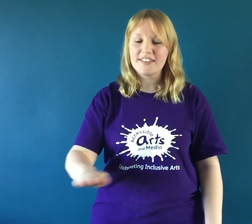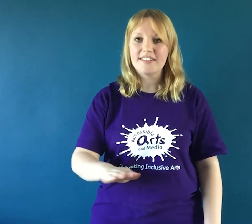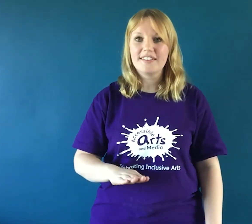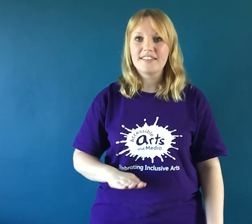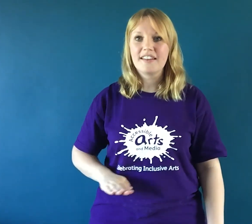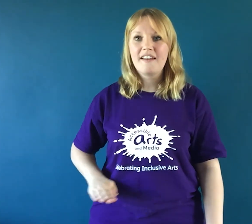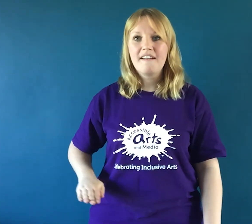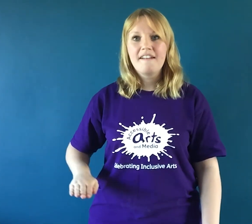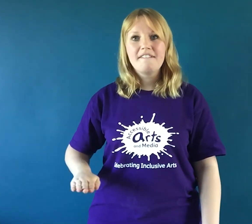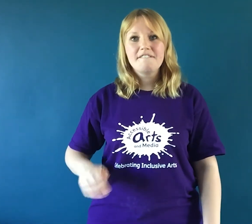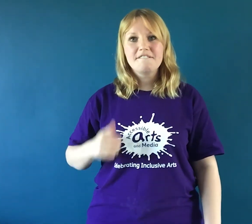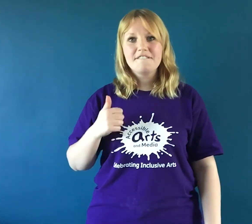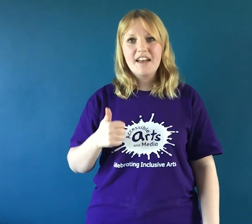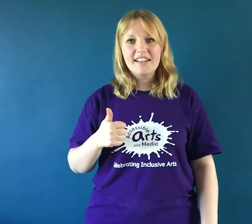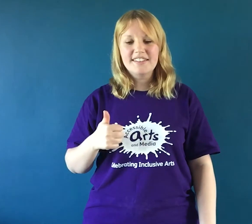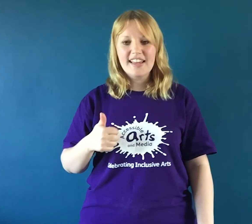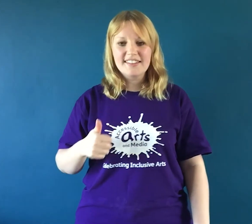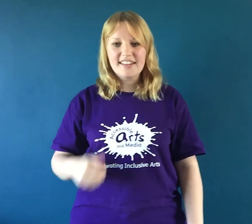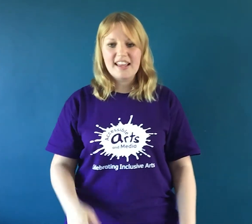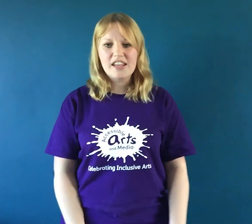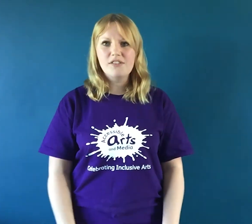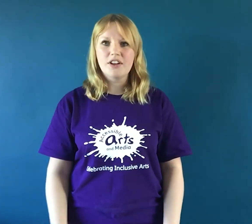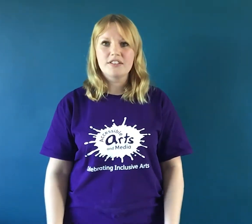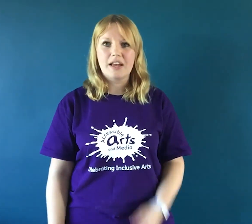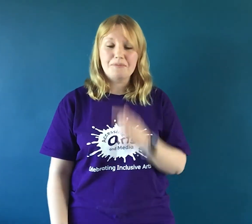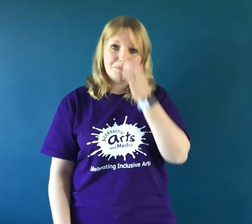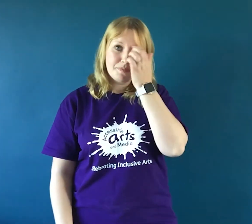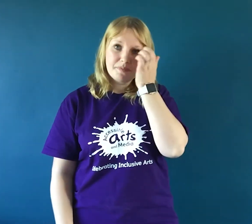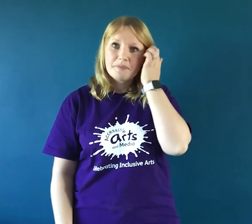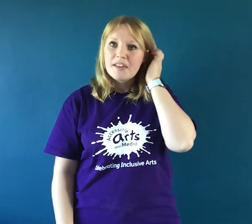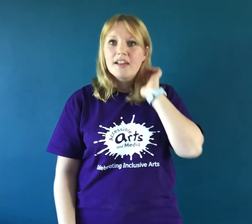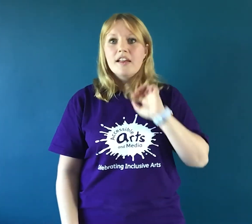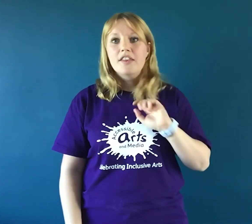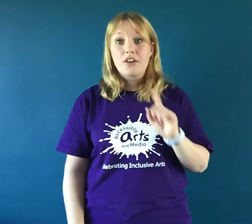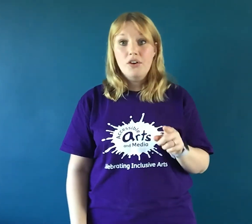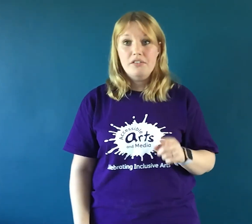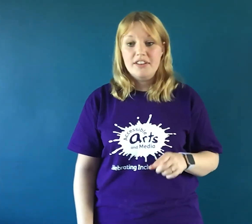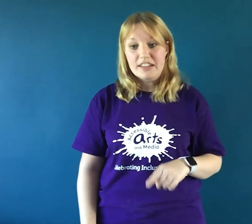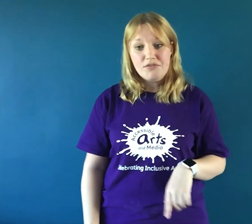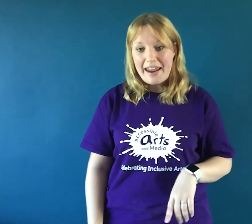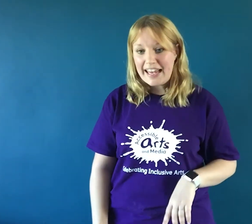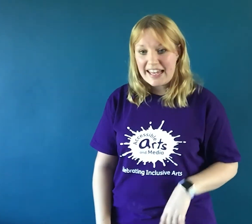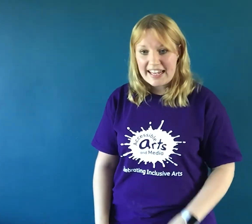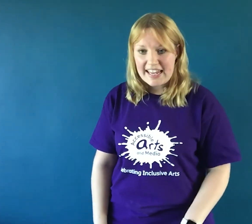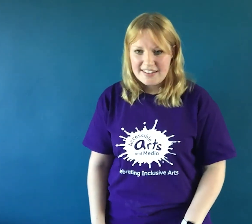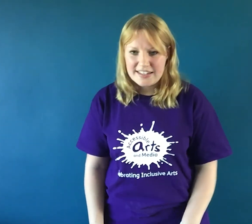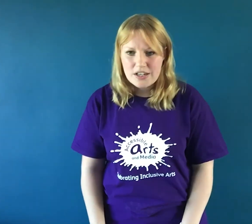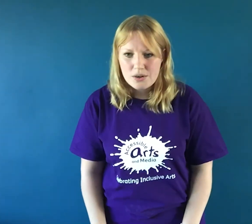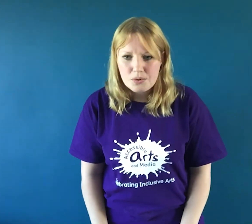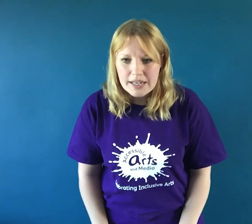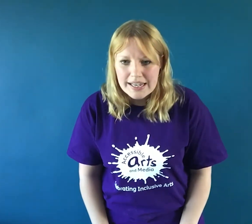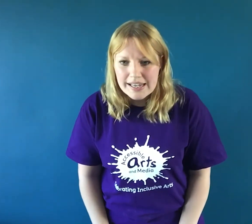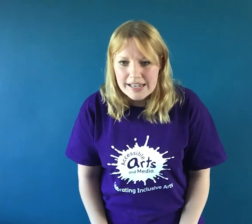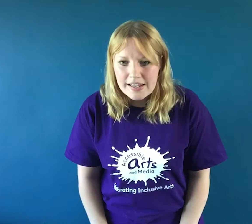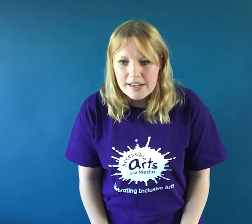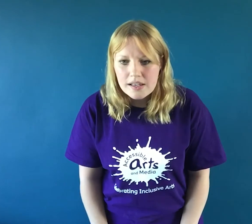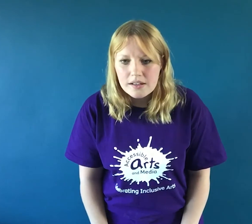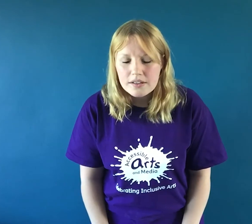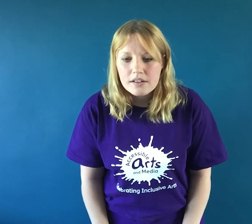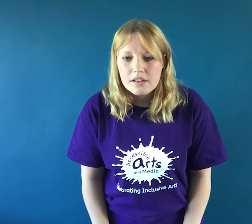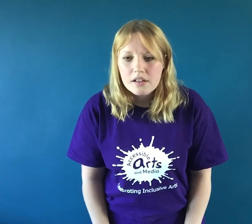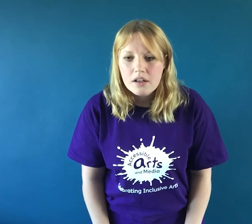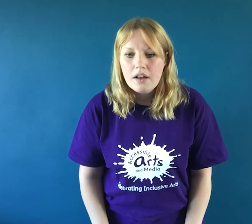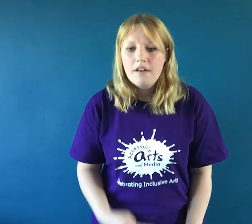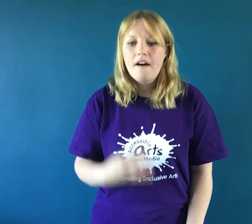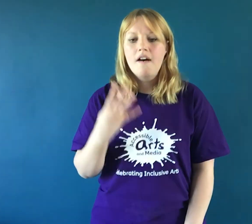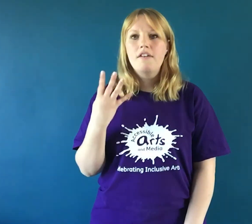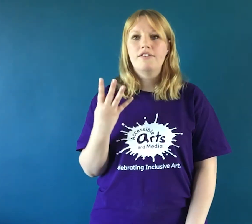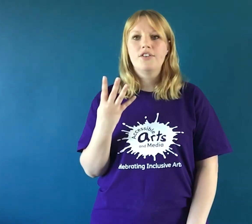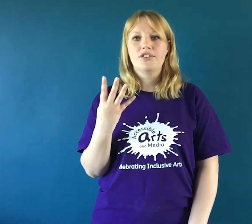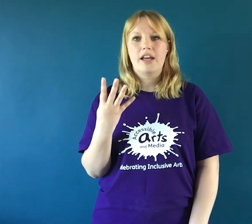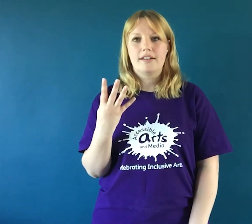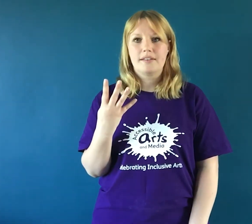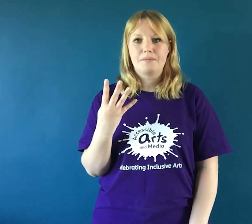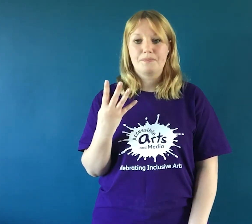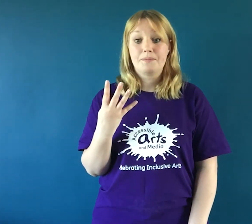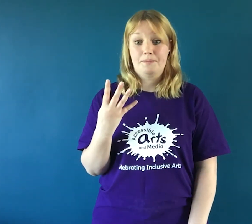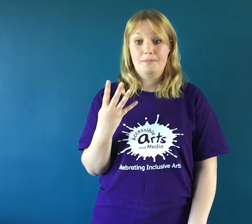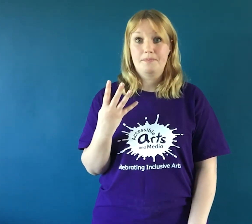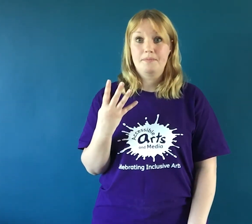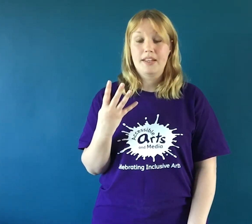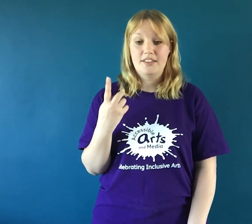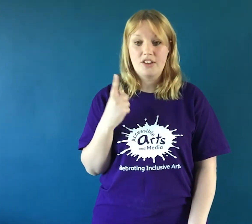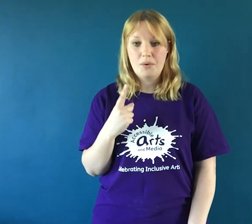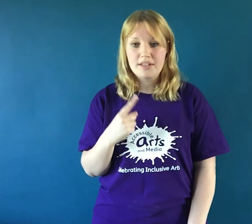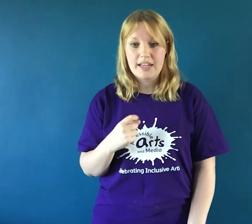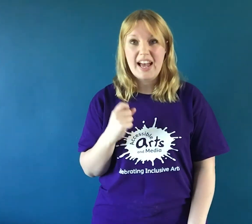fields. Fantastic you’ve got it. The chorus is really easy. You need four signs. So easy